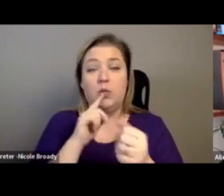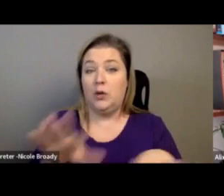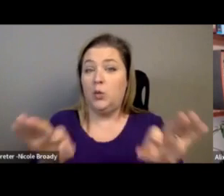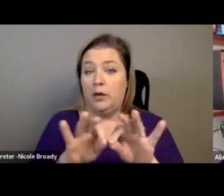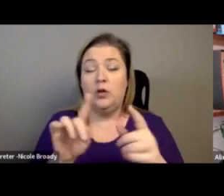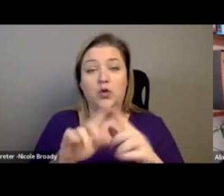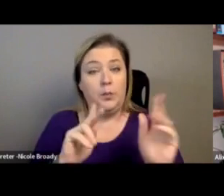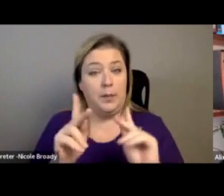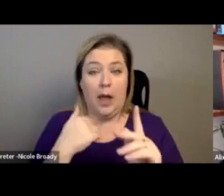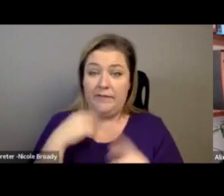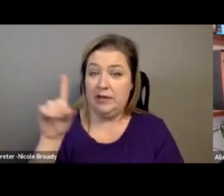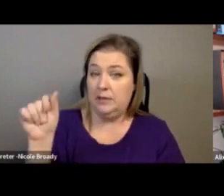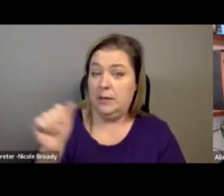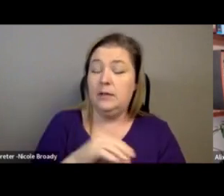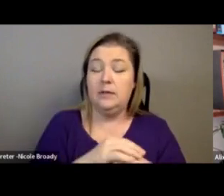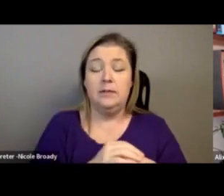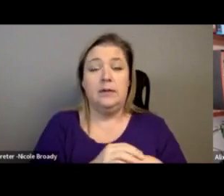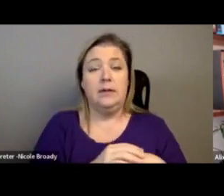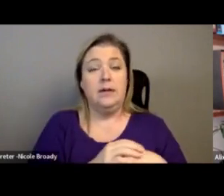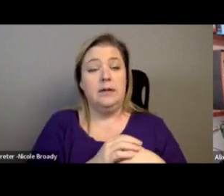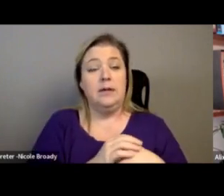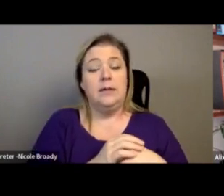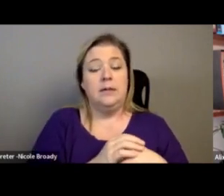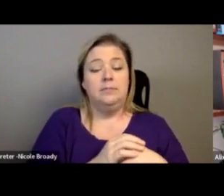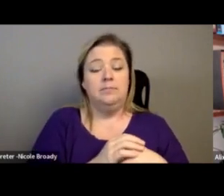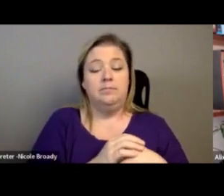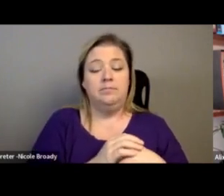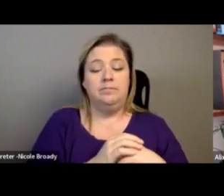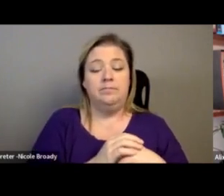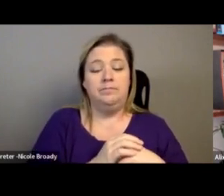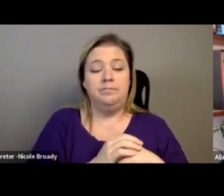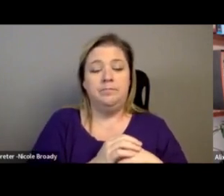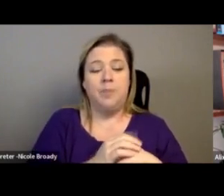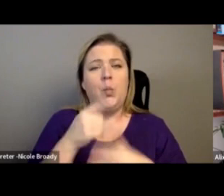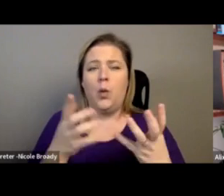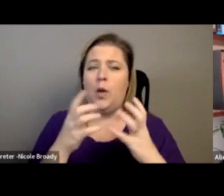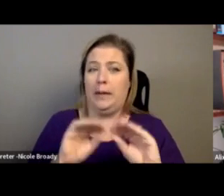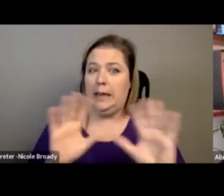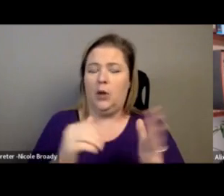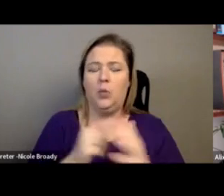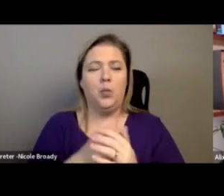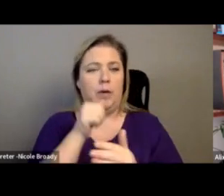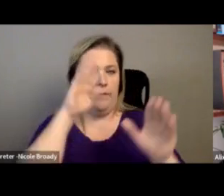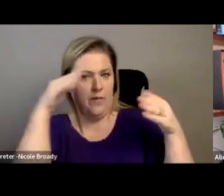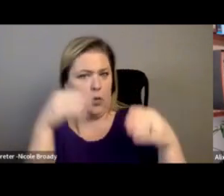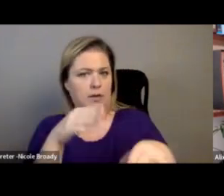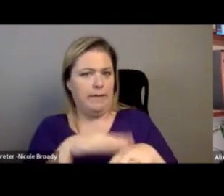people with disabilities. What I want to make clear is that we're not focusing on the specifics of